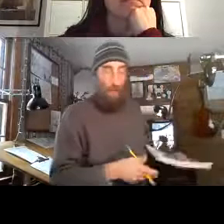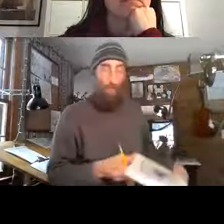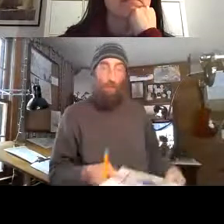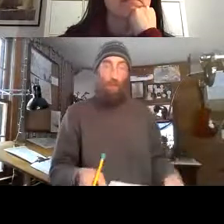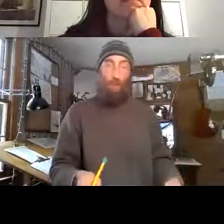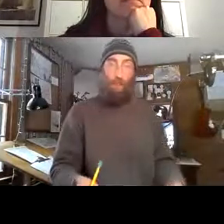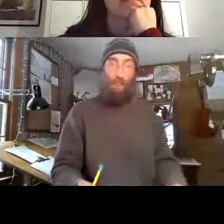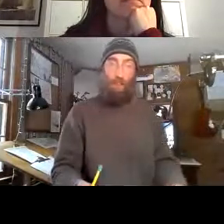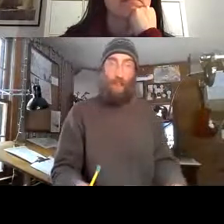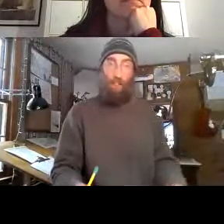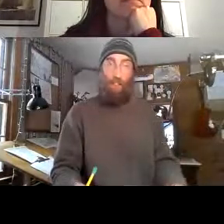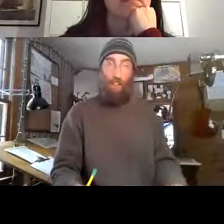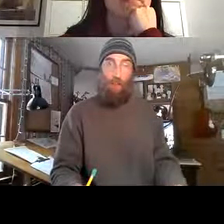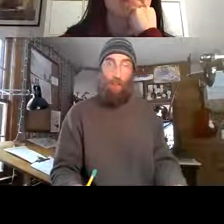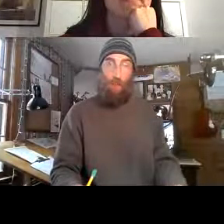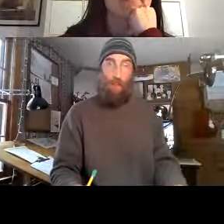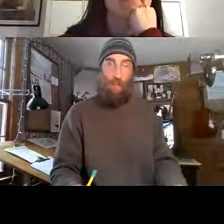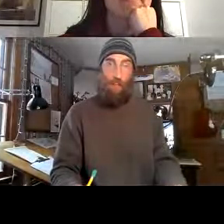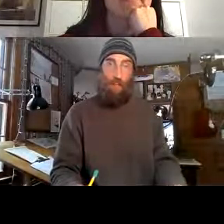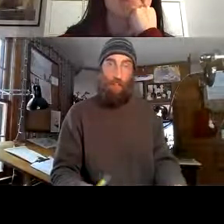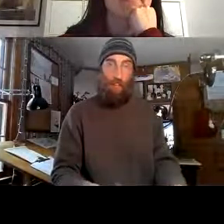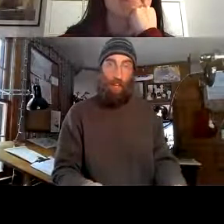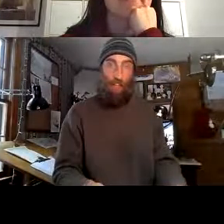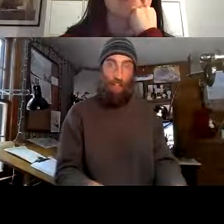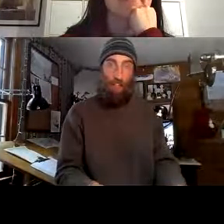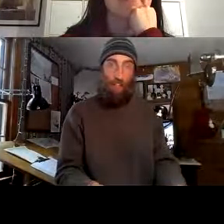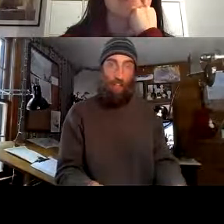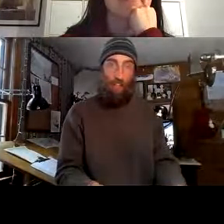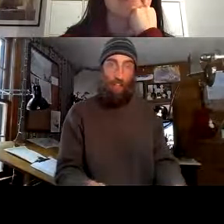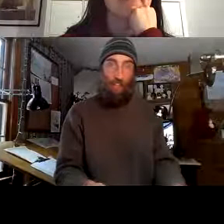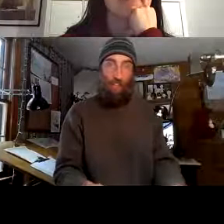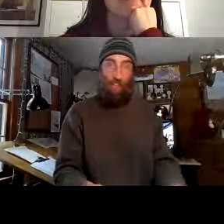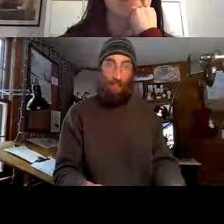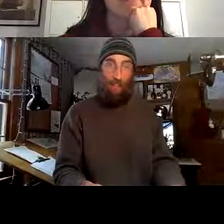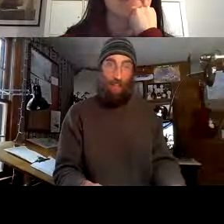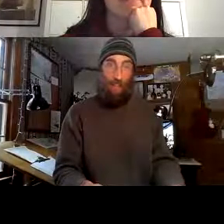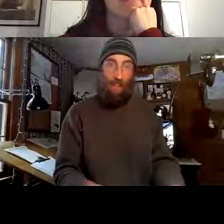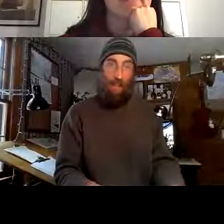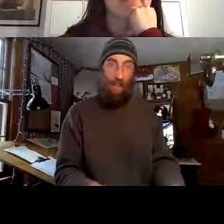when I draw "Freeman Colby" in color, I have to draw him with more detail, so that I can actually color in his sleeves and his pant legs.